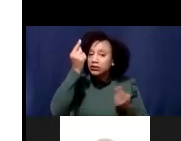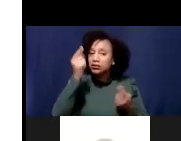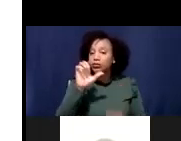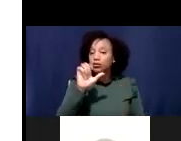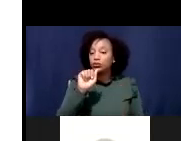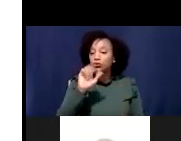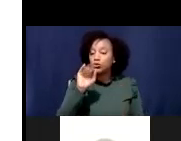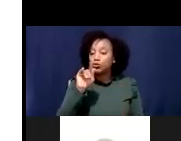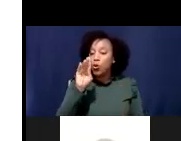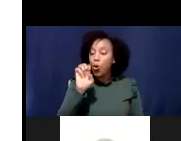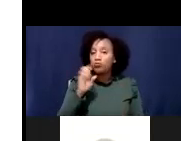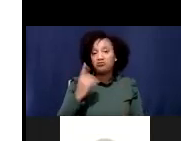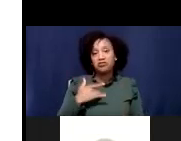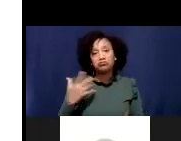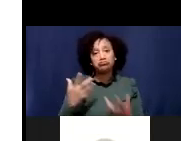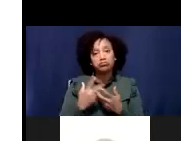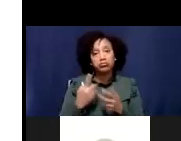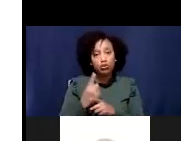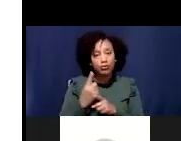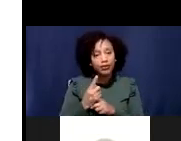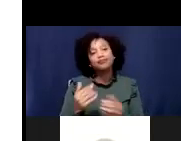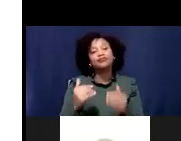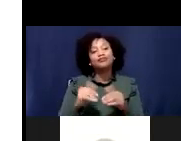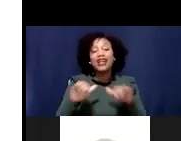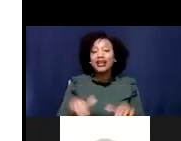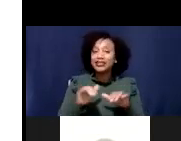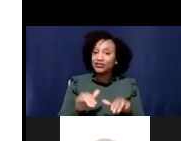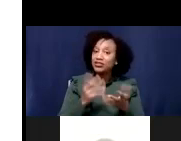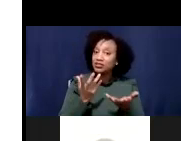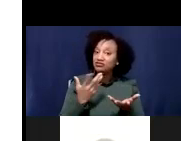that activities will effectively produce the intended outcomes,